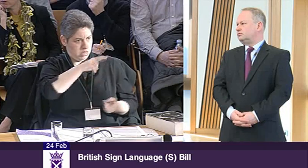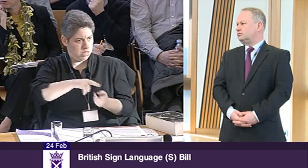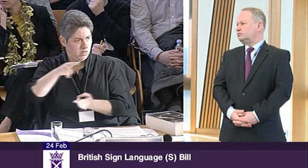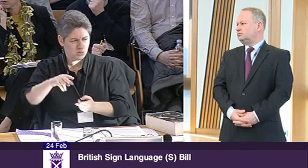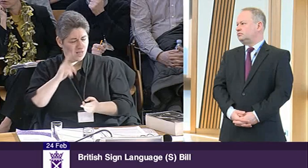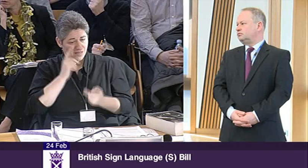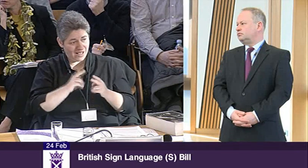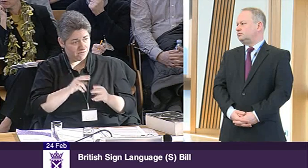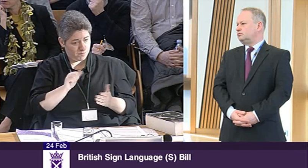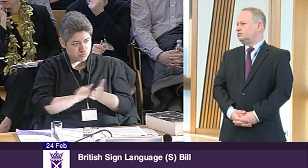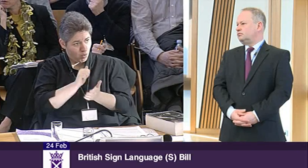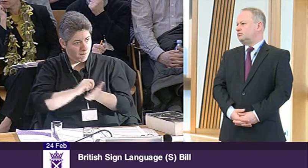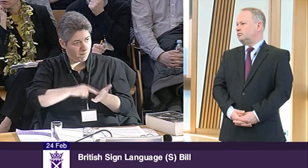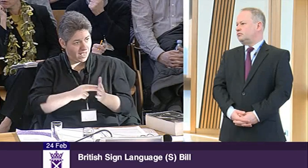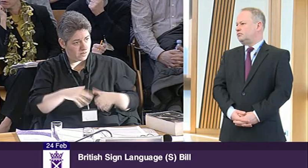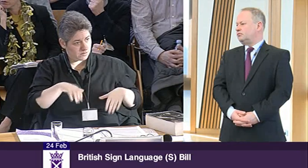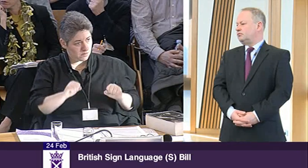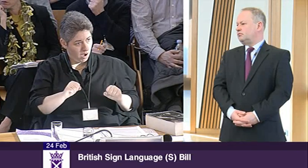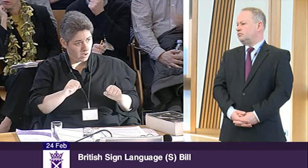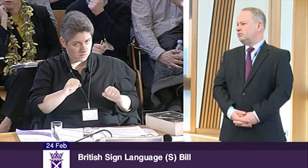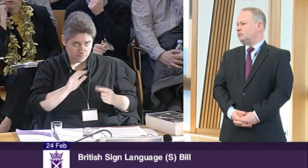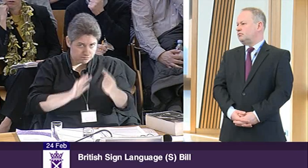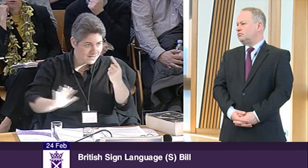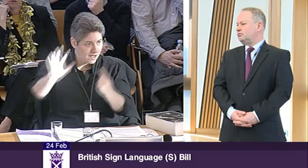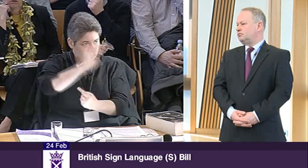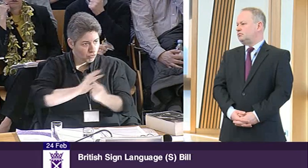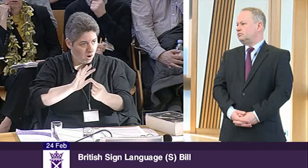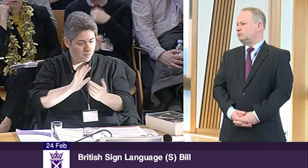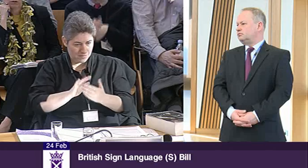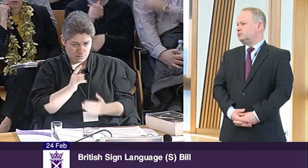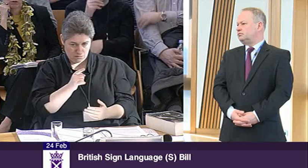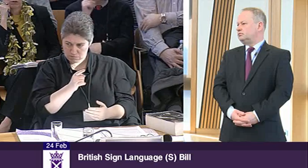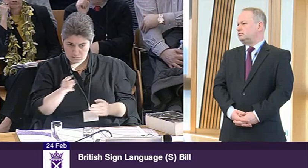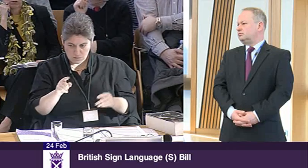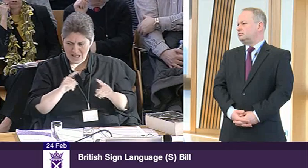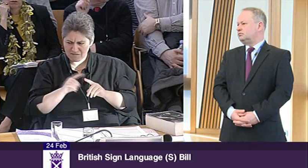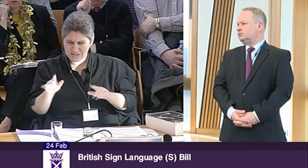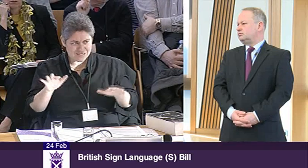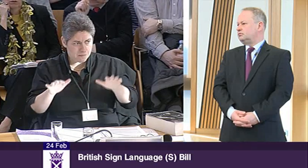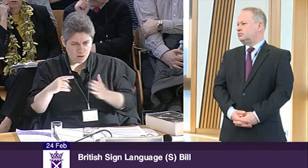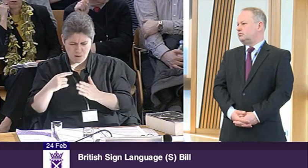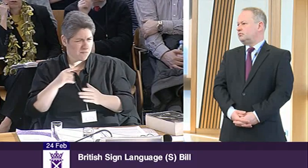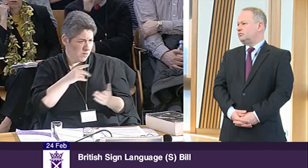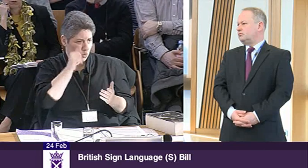in a centralised way rather than pots of money being drained locally. I am sure you would